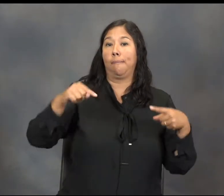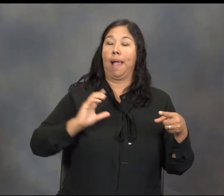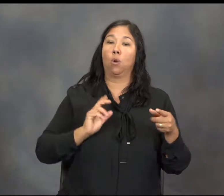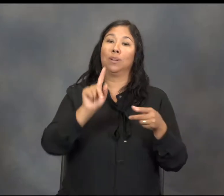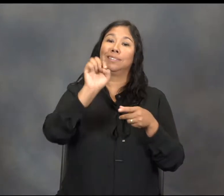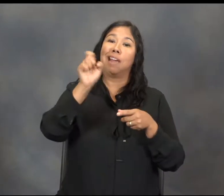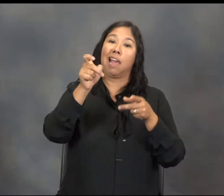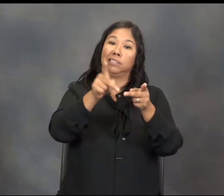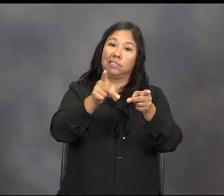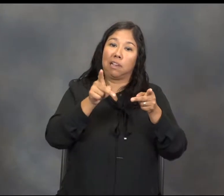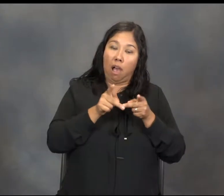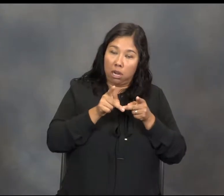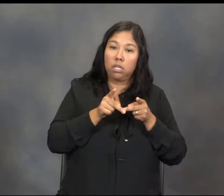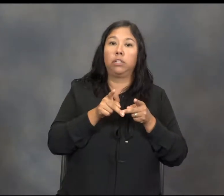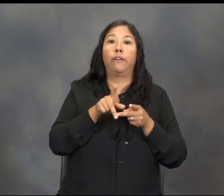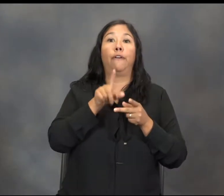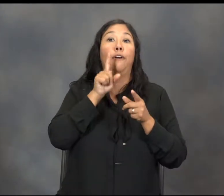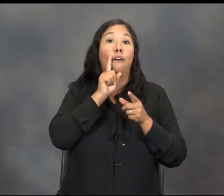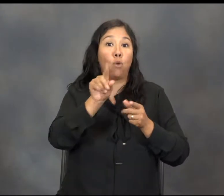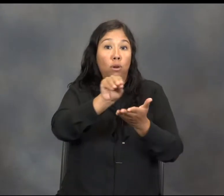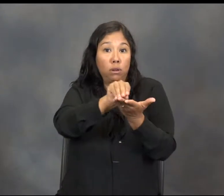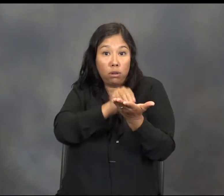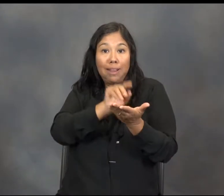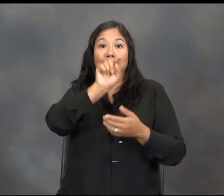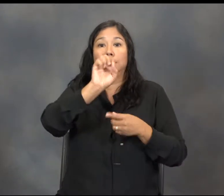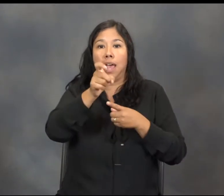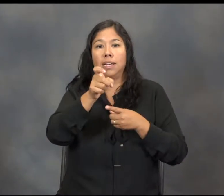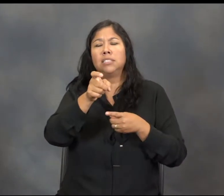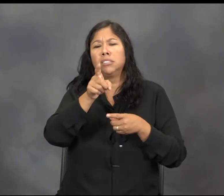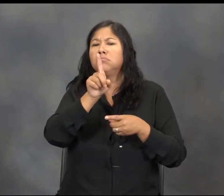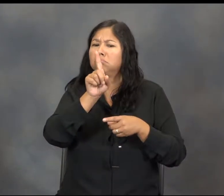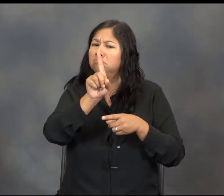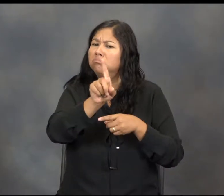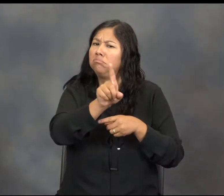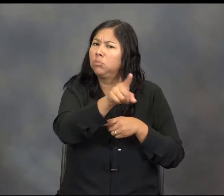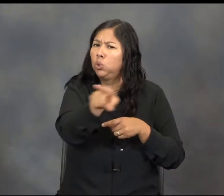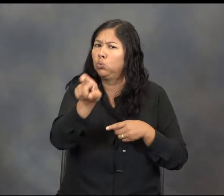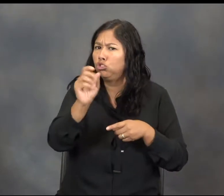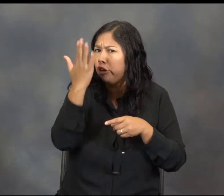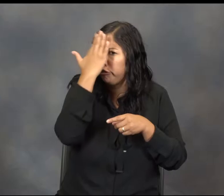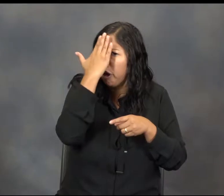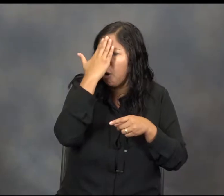you can be assured that the volunteer who is preparing your taxes